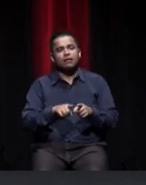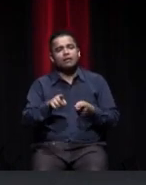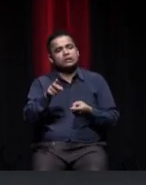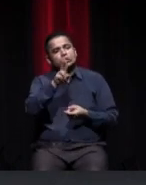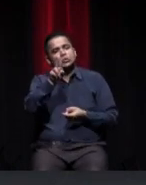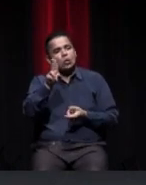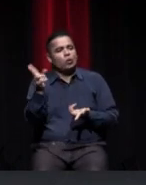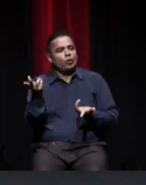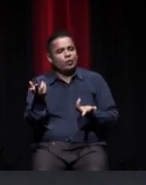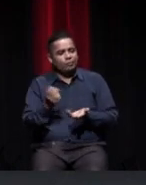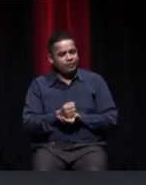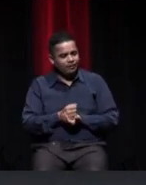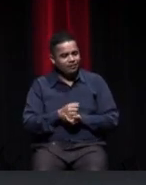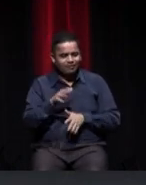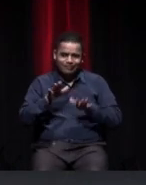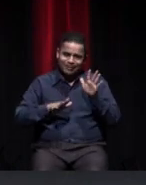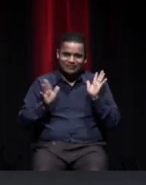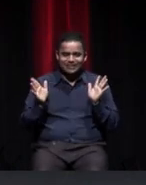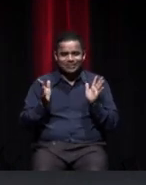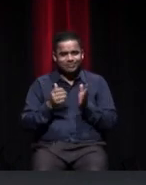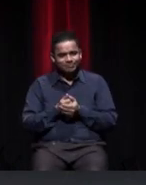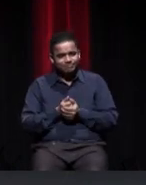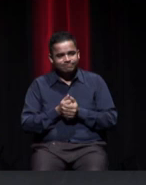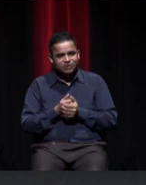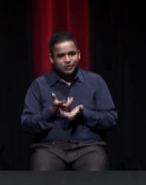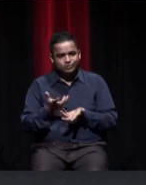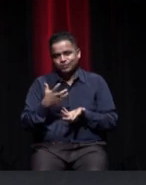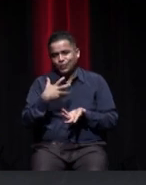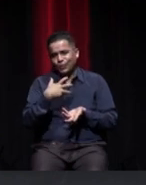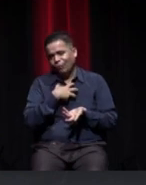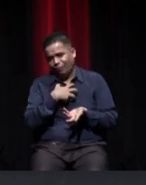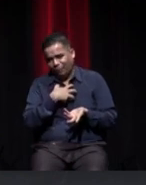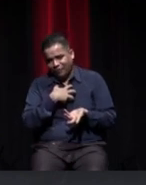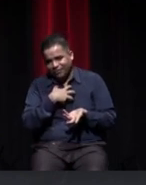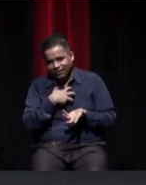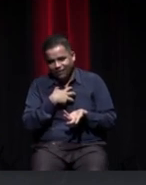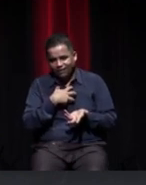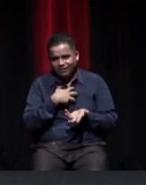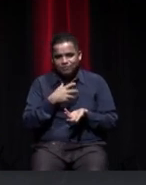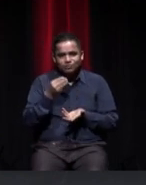is maybe the first way we have to try to deal with them.